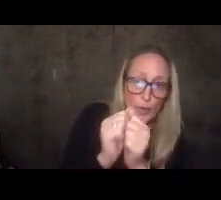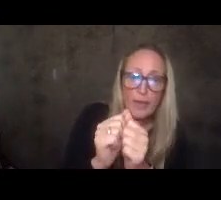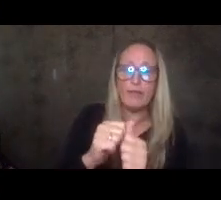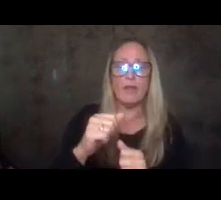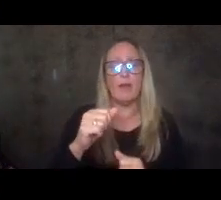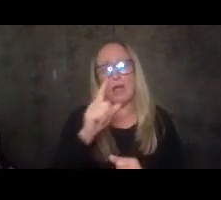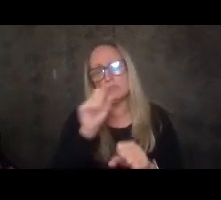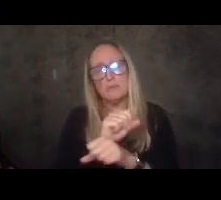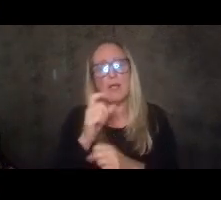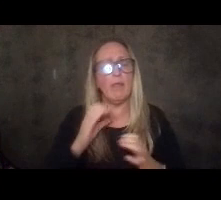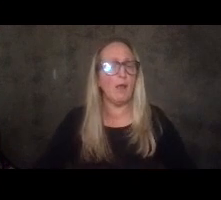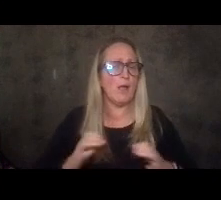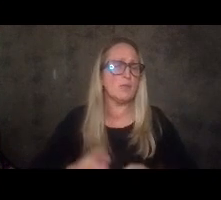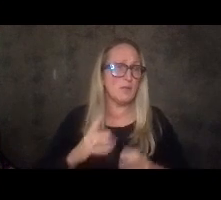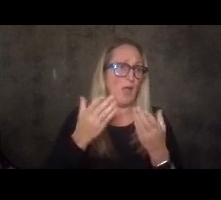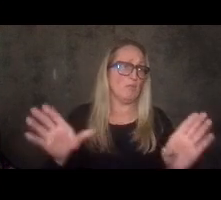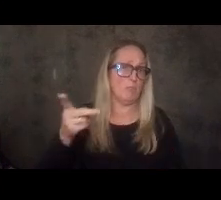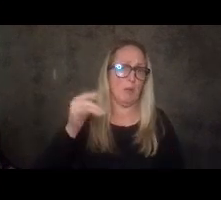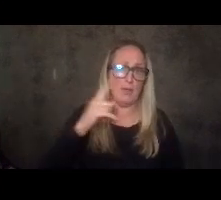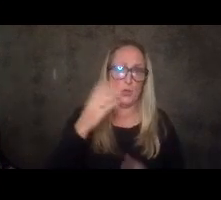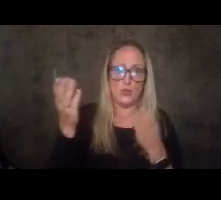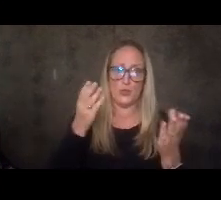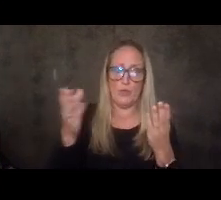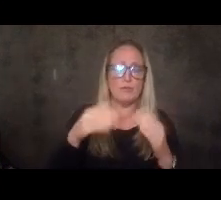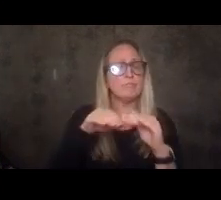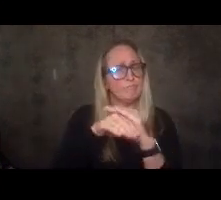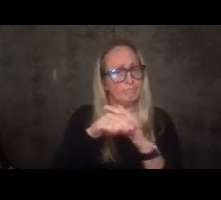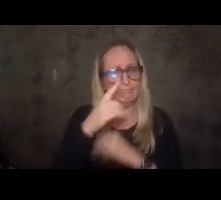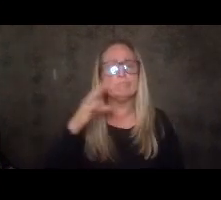certainly the customers and public you served. Accessibility is a benefit for everyone.